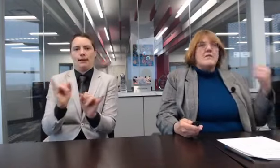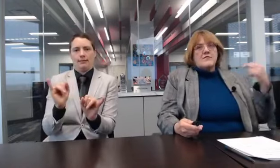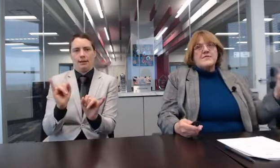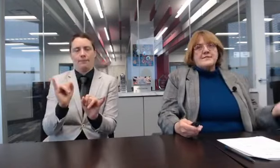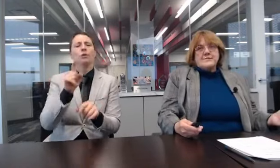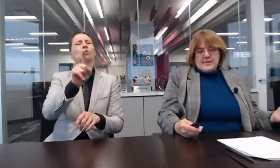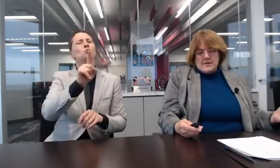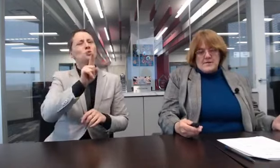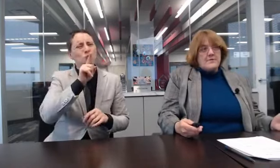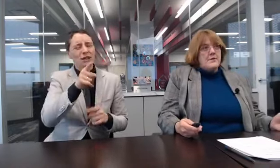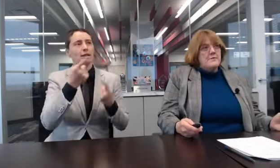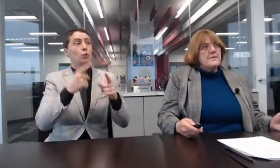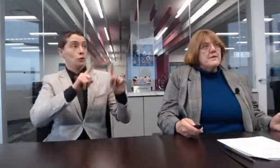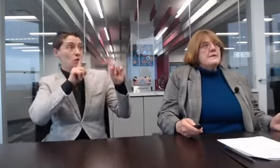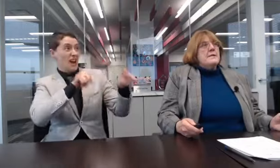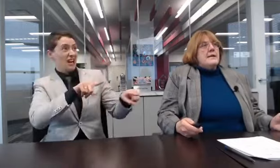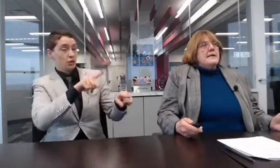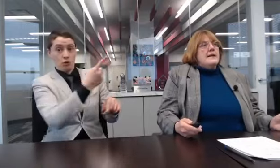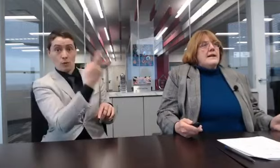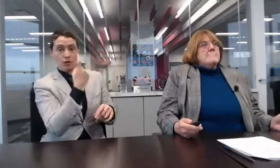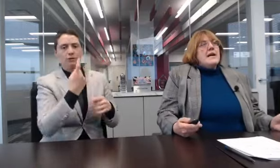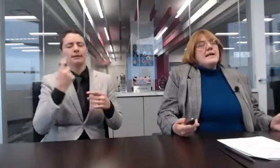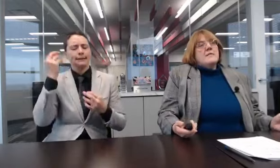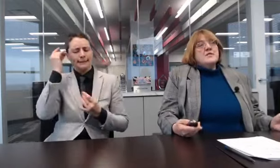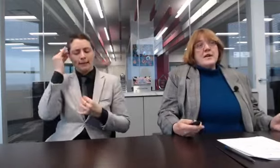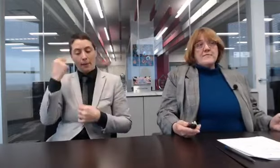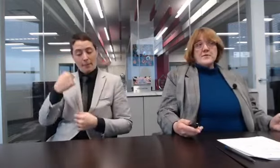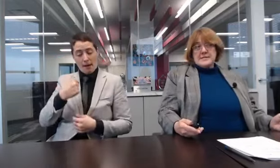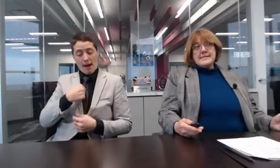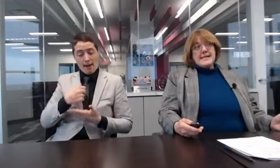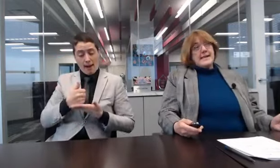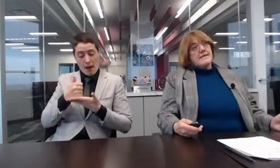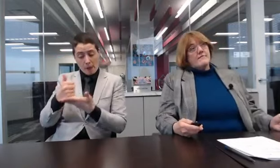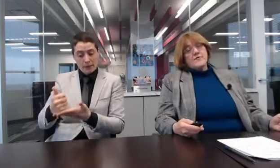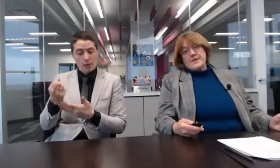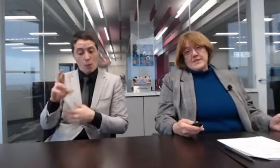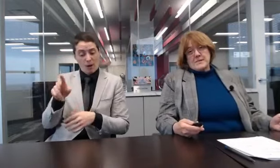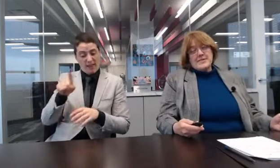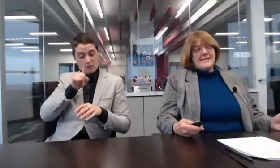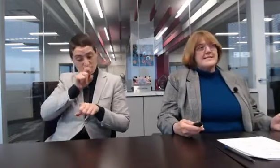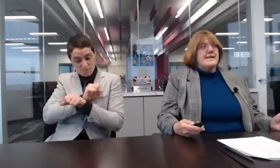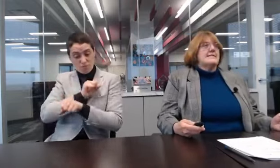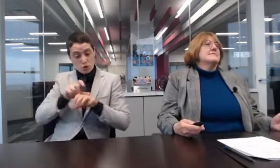or are they doing it on their own? How much effort does it take for them to complete the task?